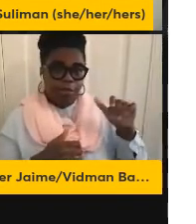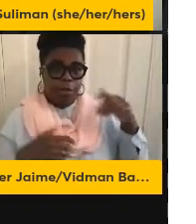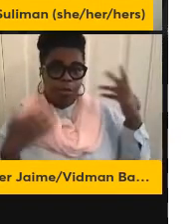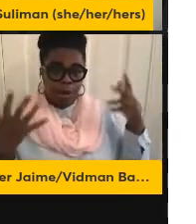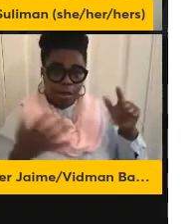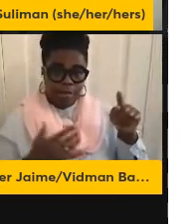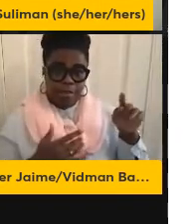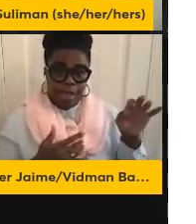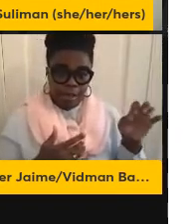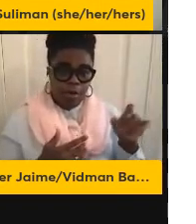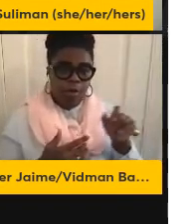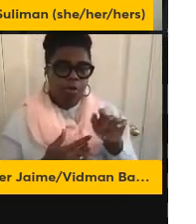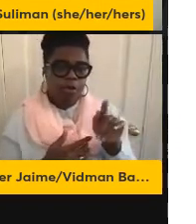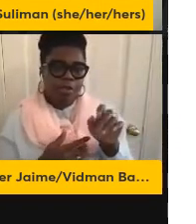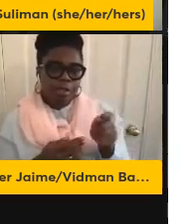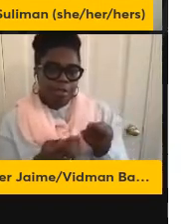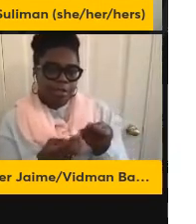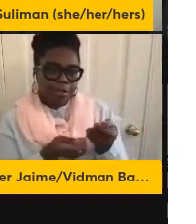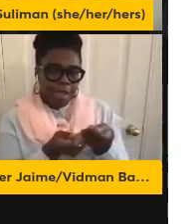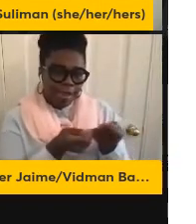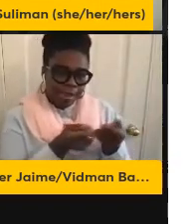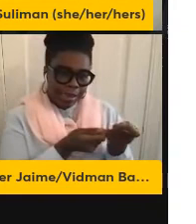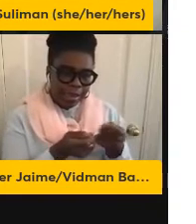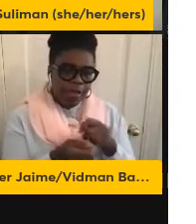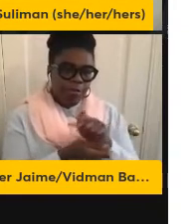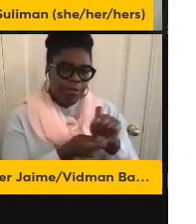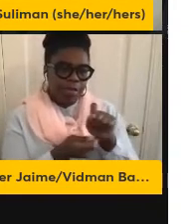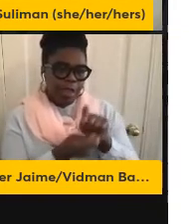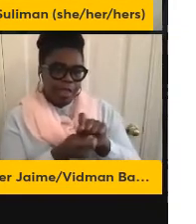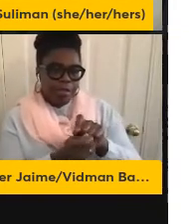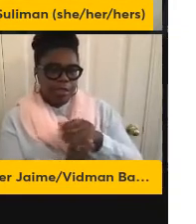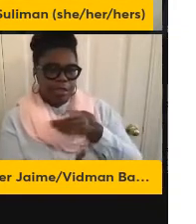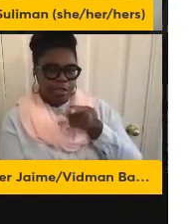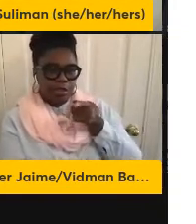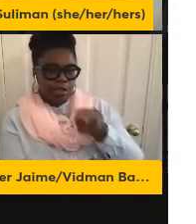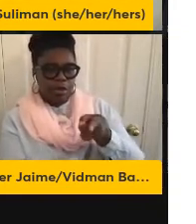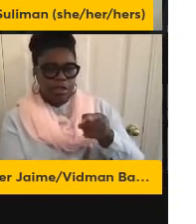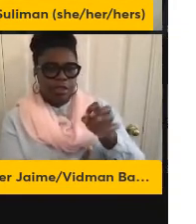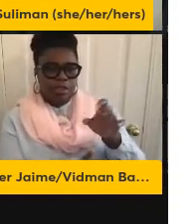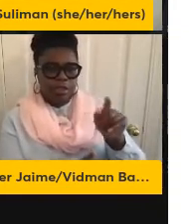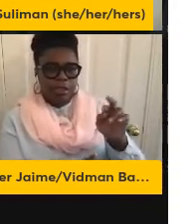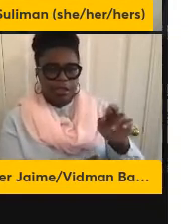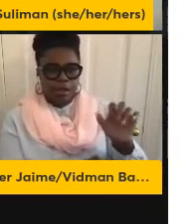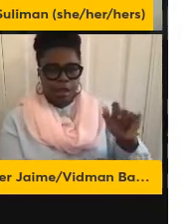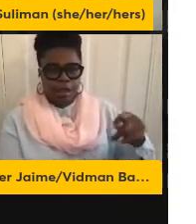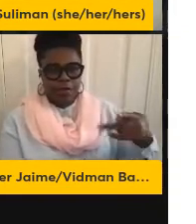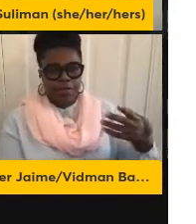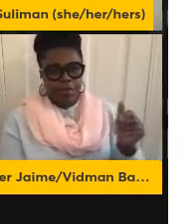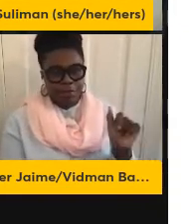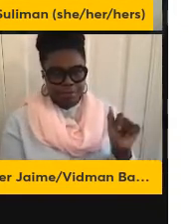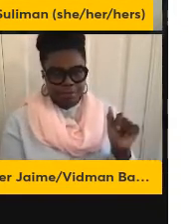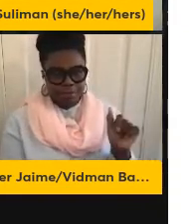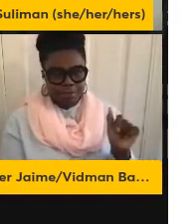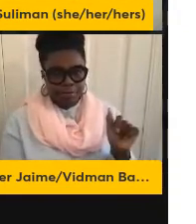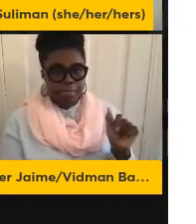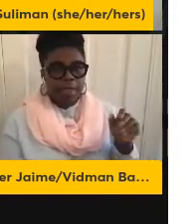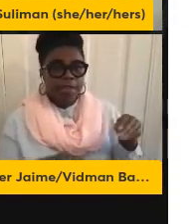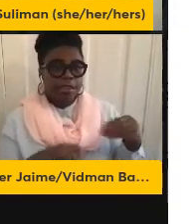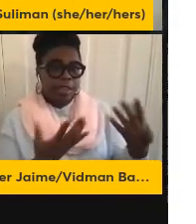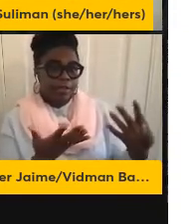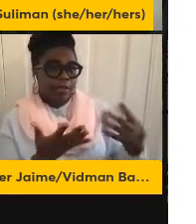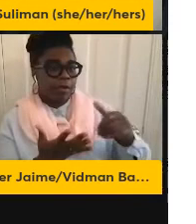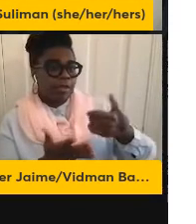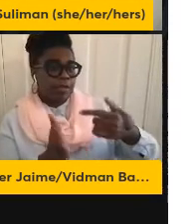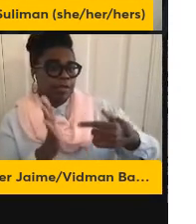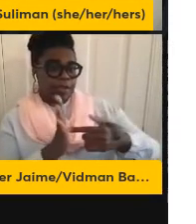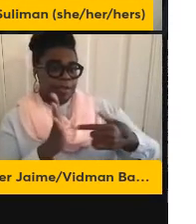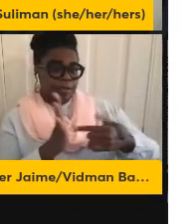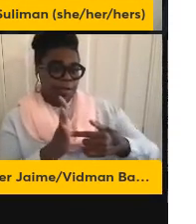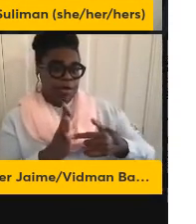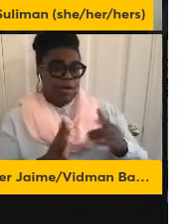been edited with the irrelevant guides that target TCR alpha. So to give you another example of formally integrating variants and